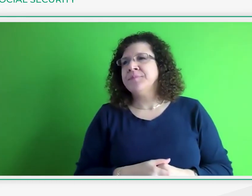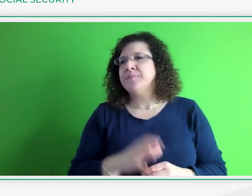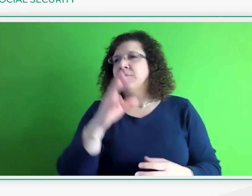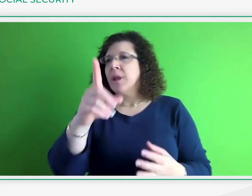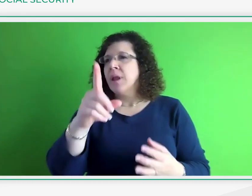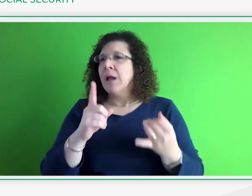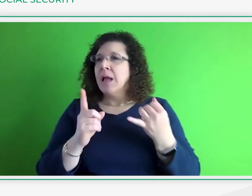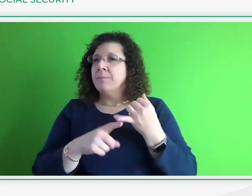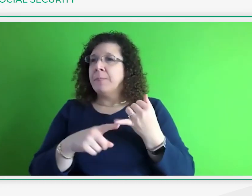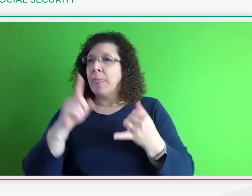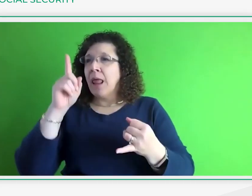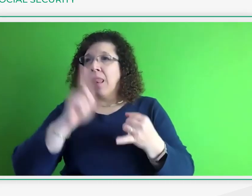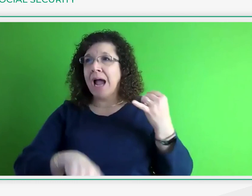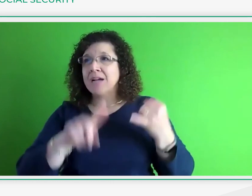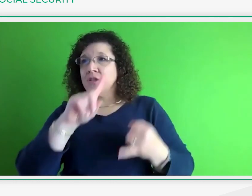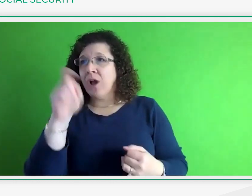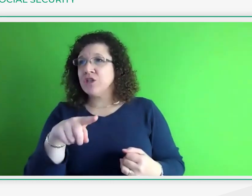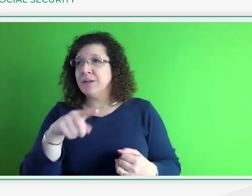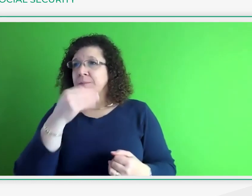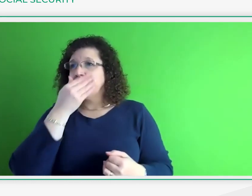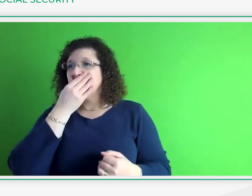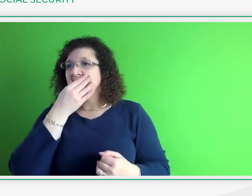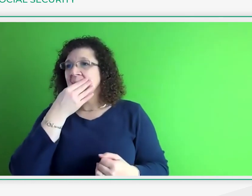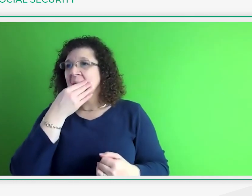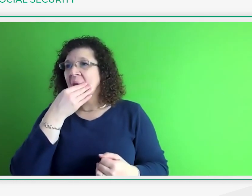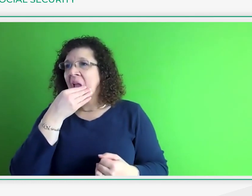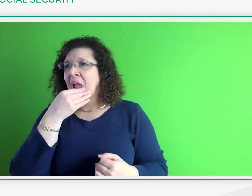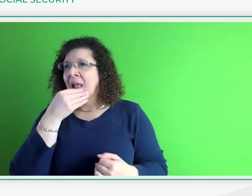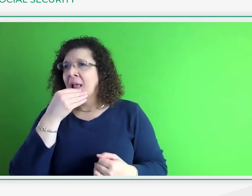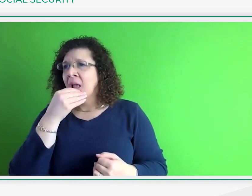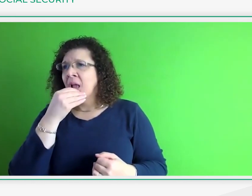to have to then divvy out afterward.